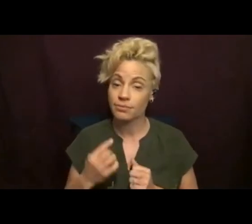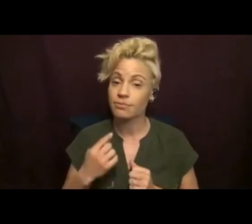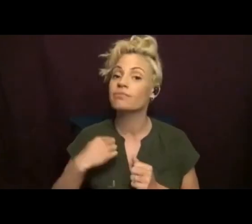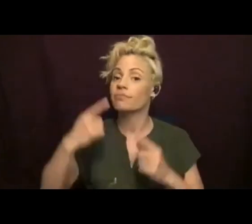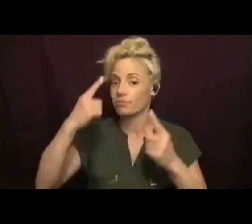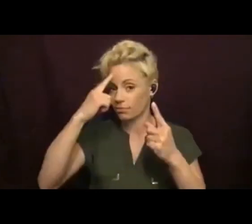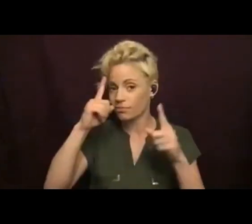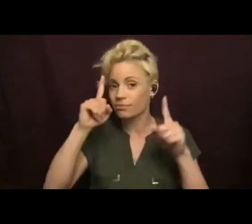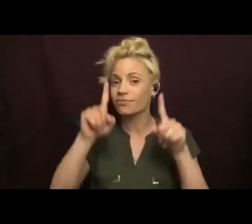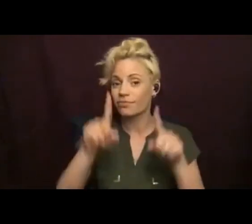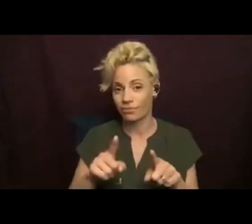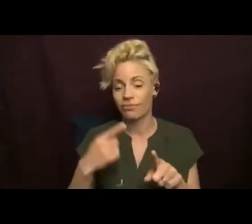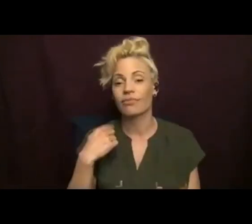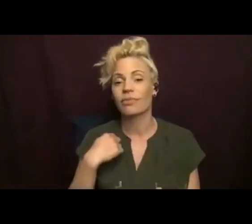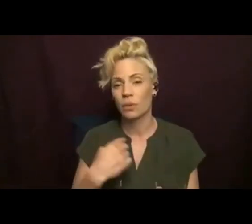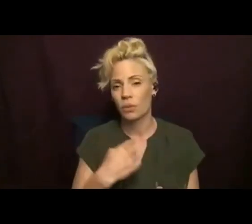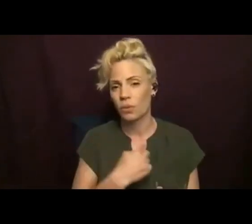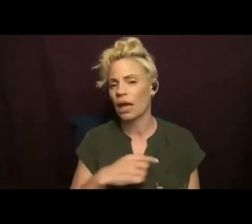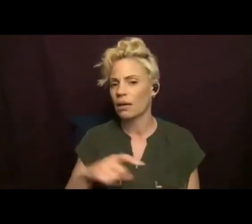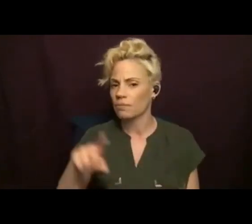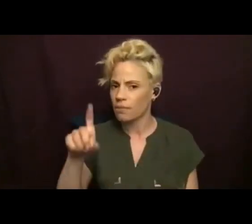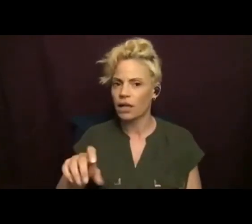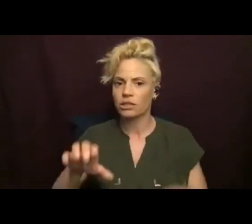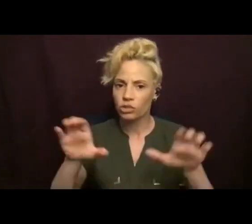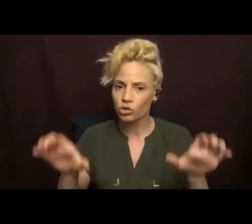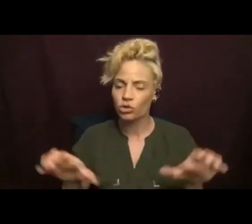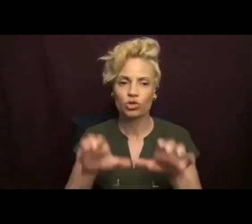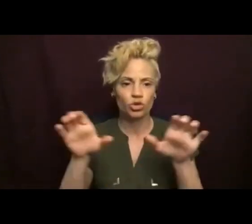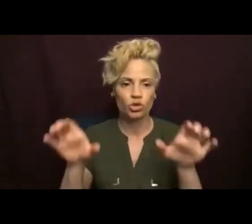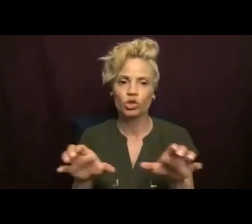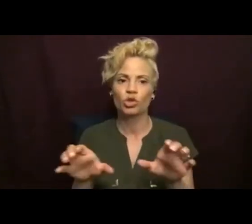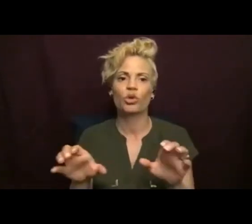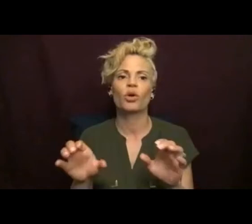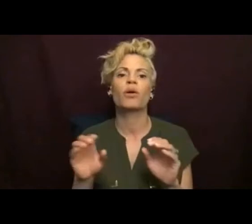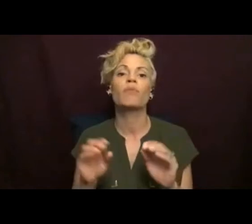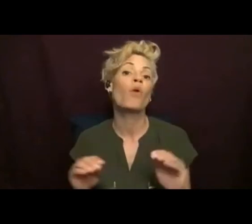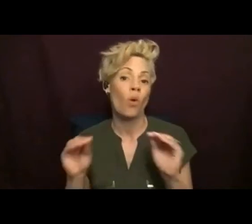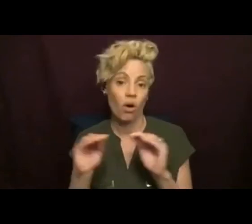to get within our caucus and our community,